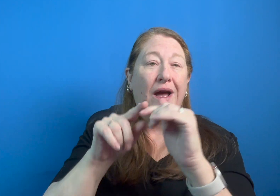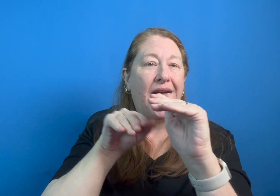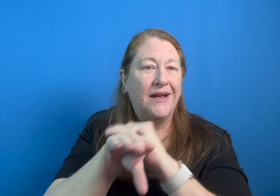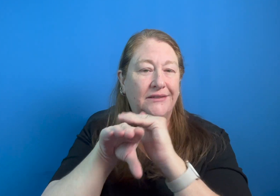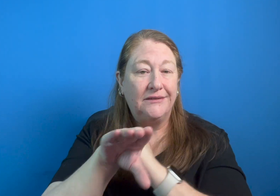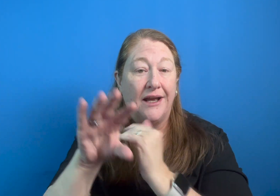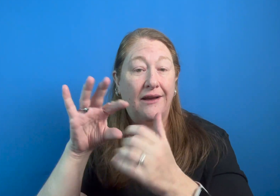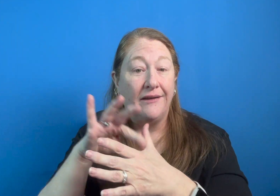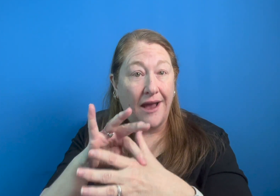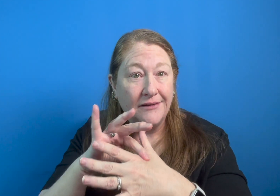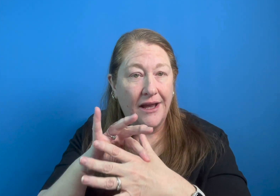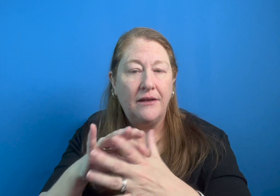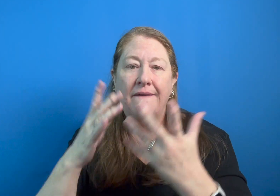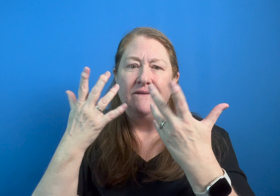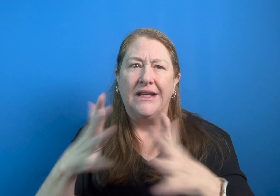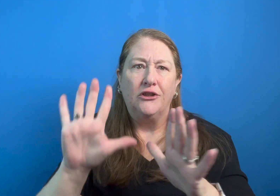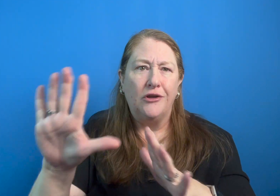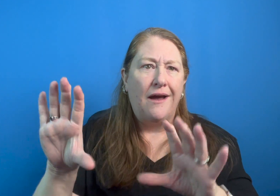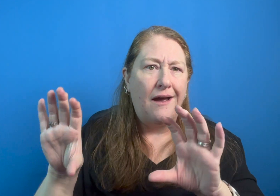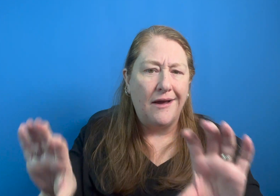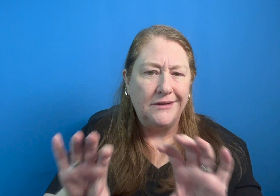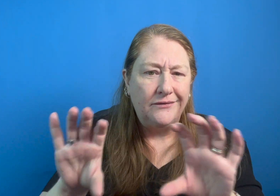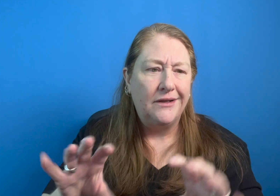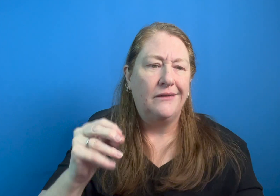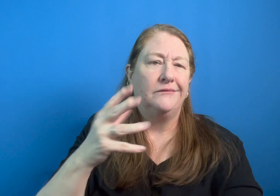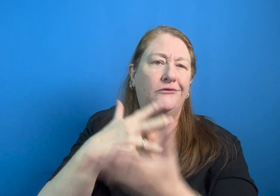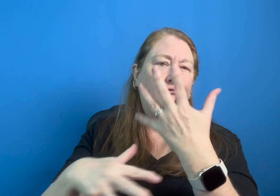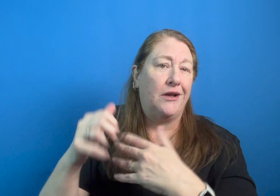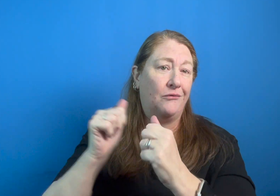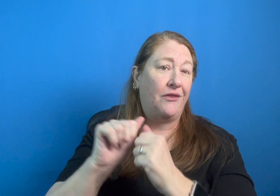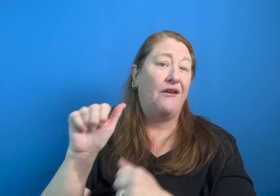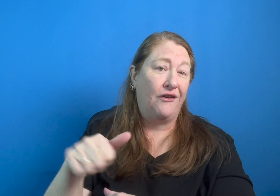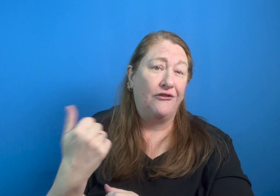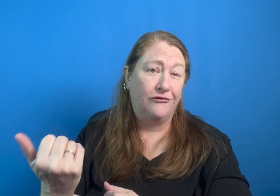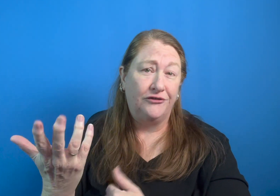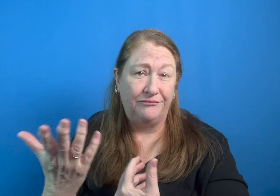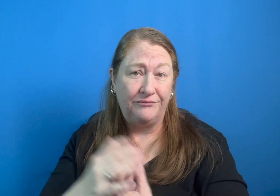to access content, complete activities, and interact with others.